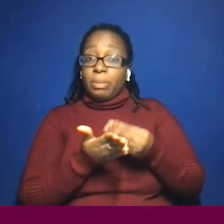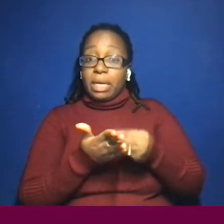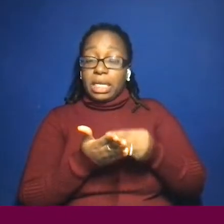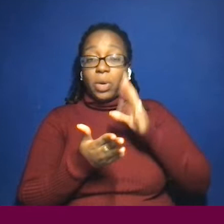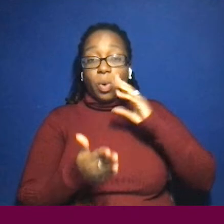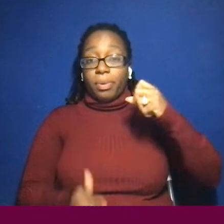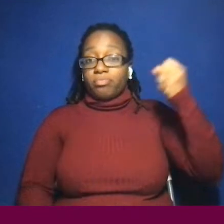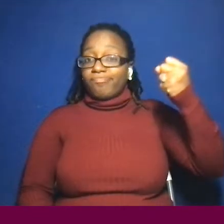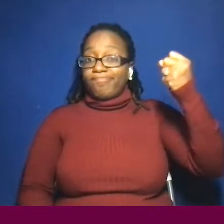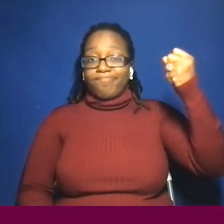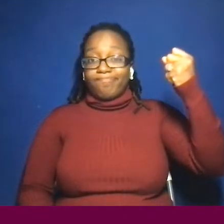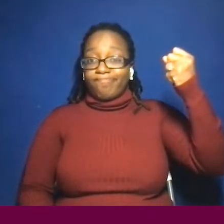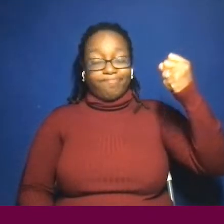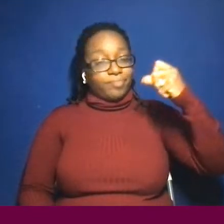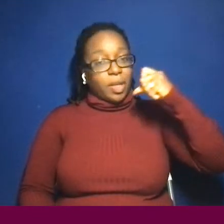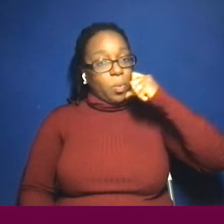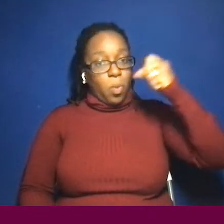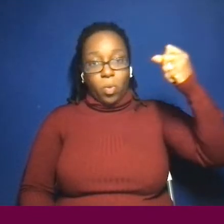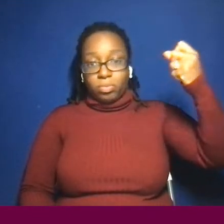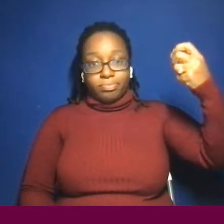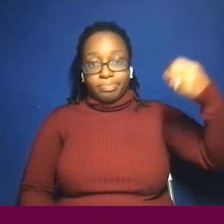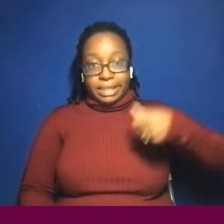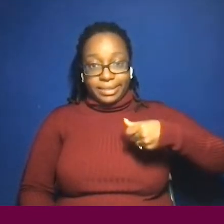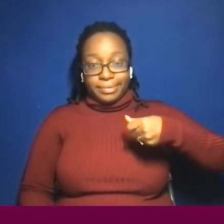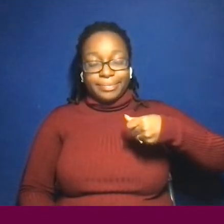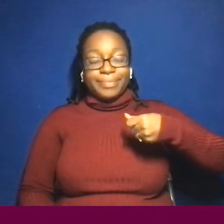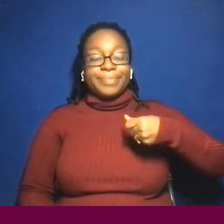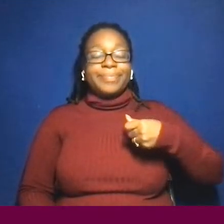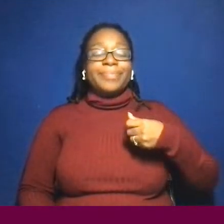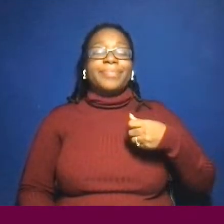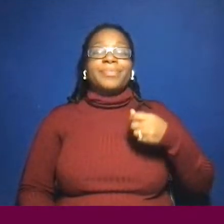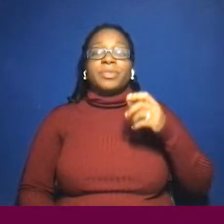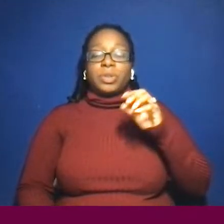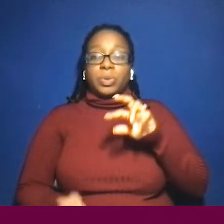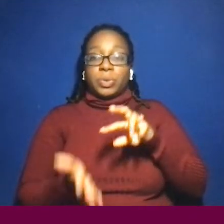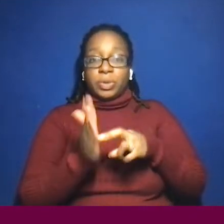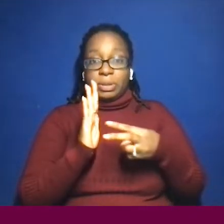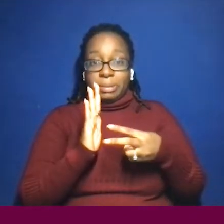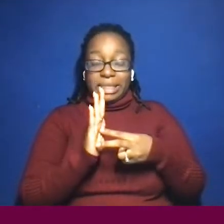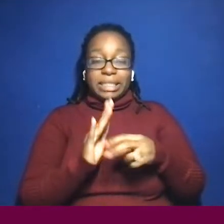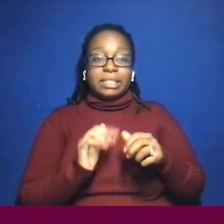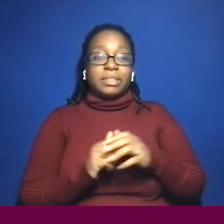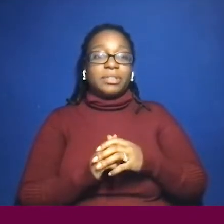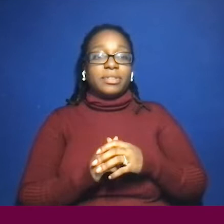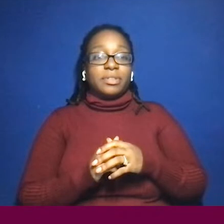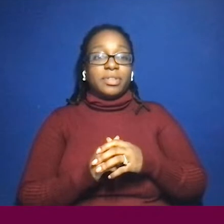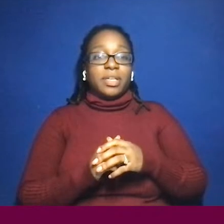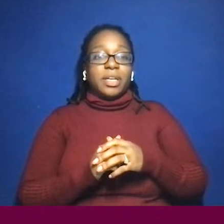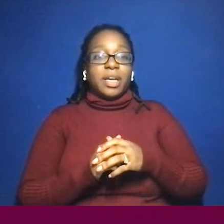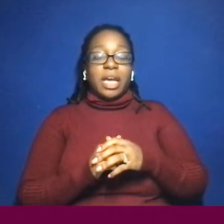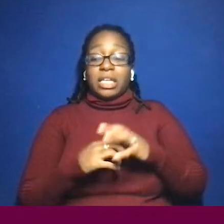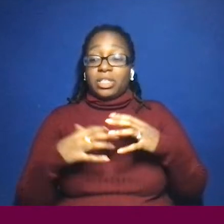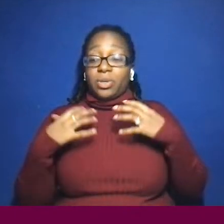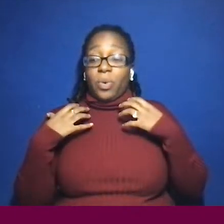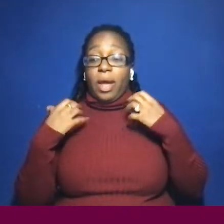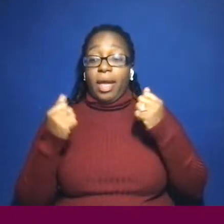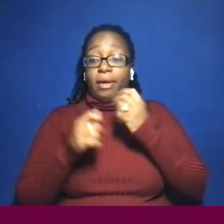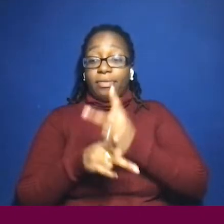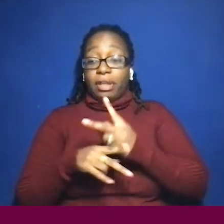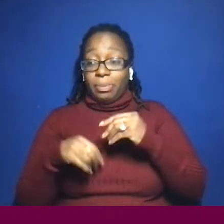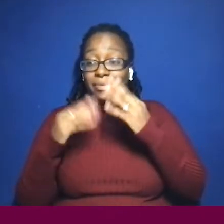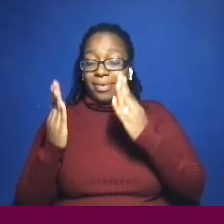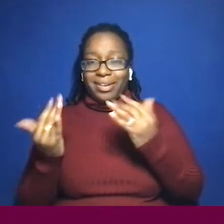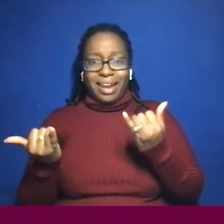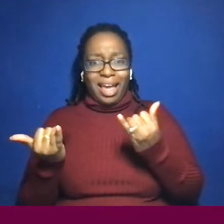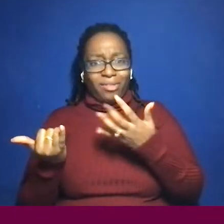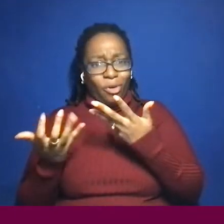that you've done. So that means taking funds away from healthcare providers after they've already